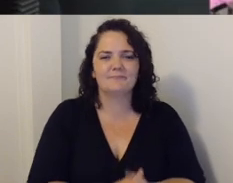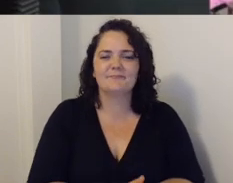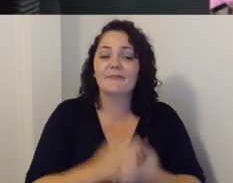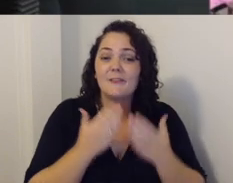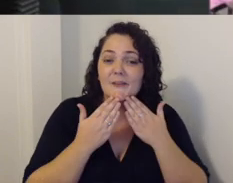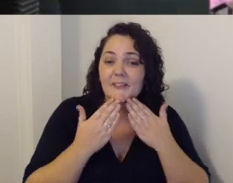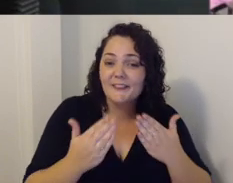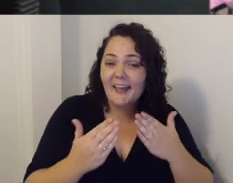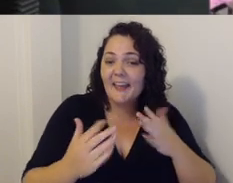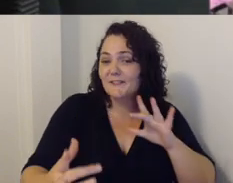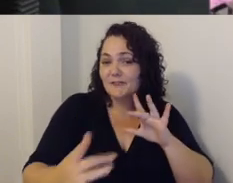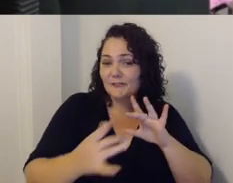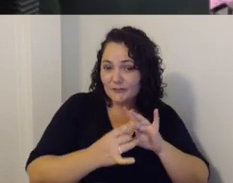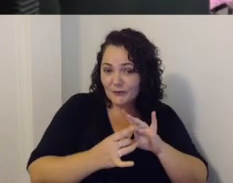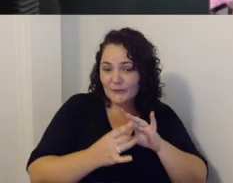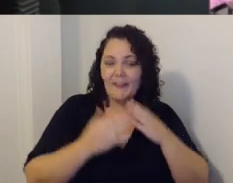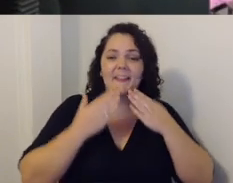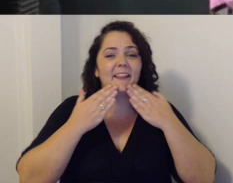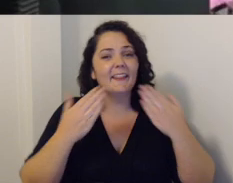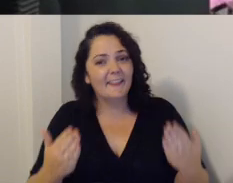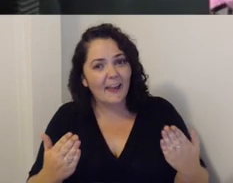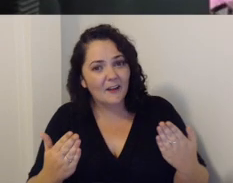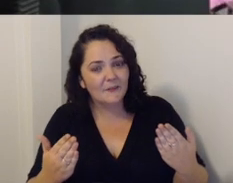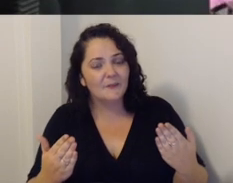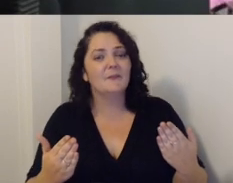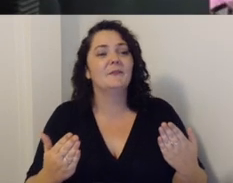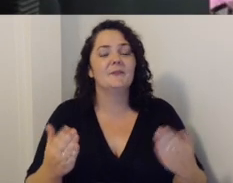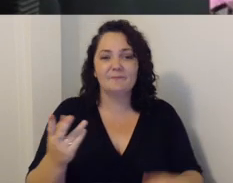again to Atticus and Rachel, thank you to Thea for helping and producing here this evening